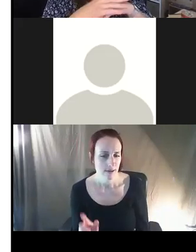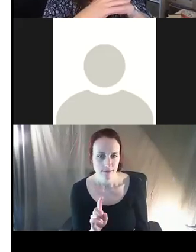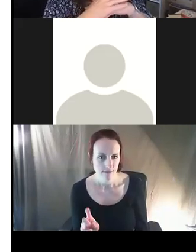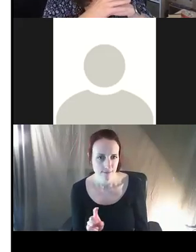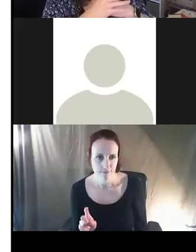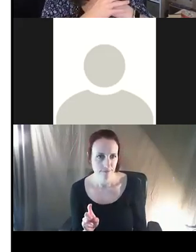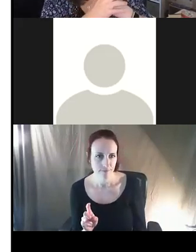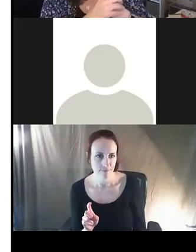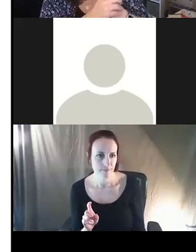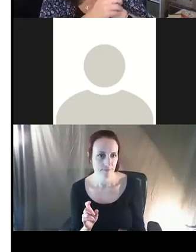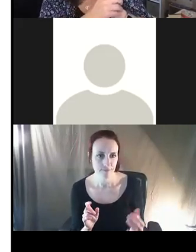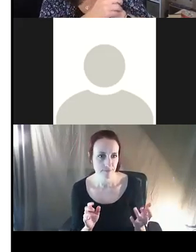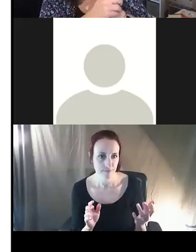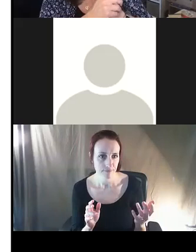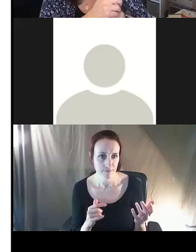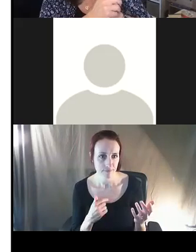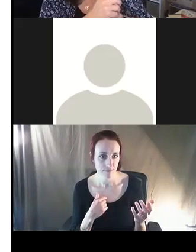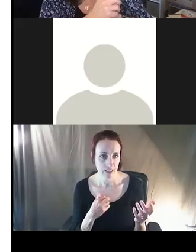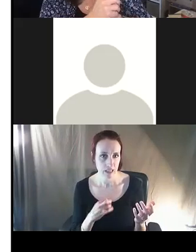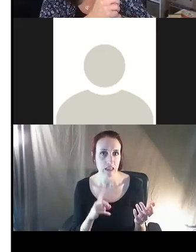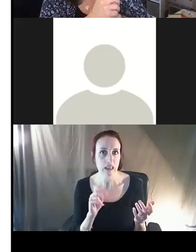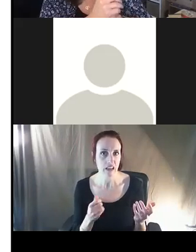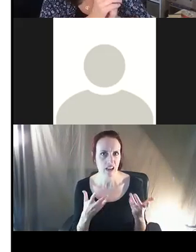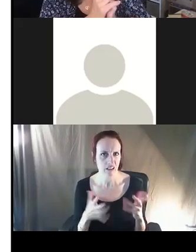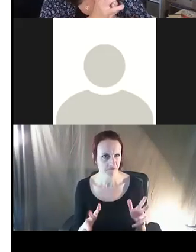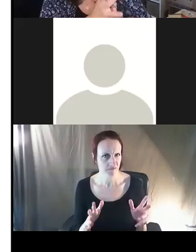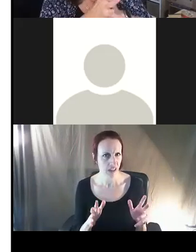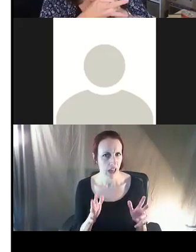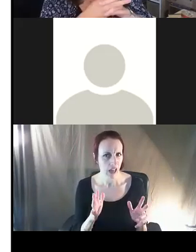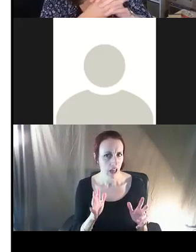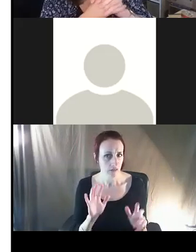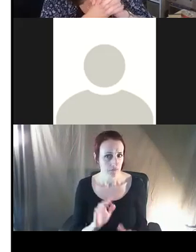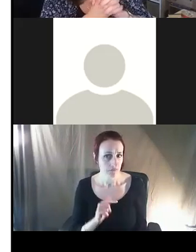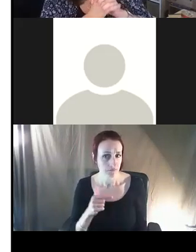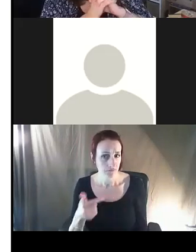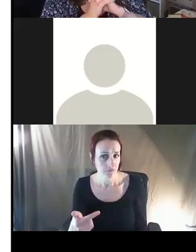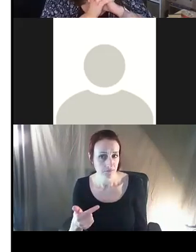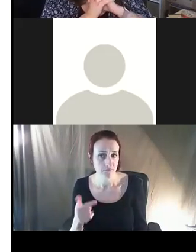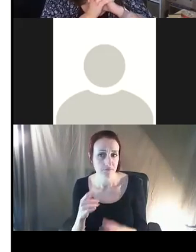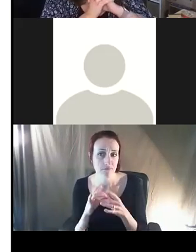over to you, Jennie, if you will talk about how much time it will take to master.